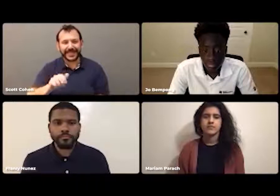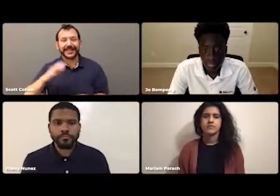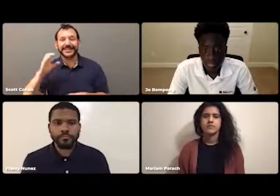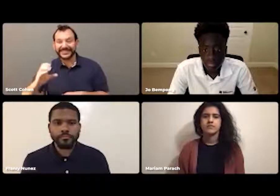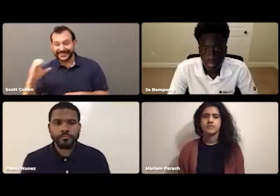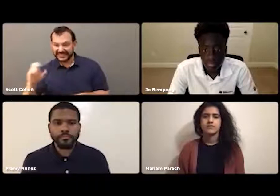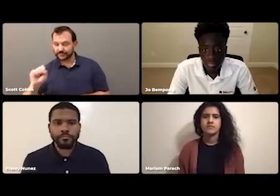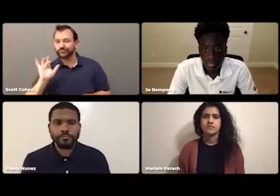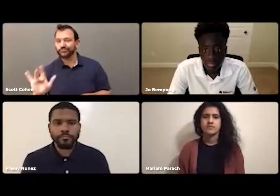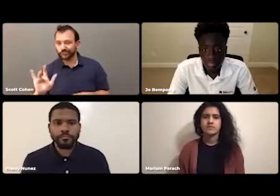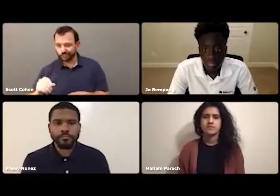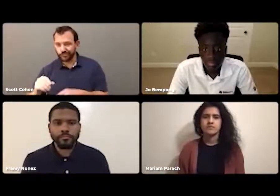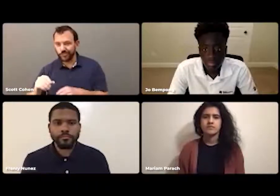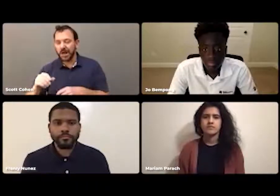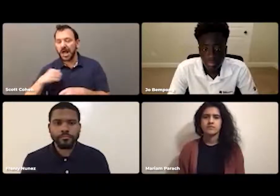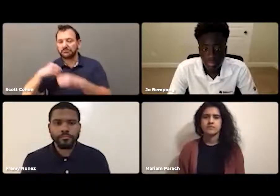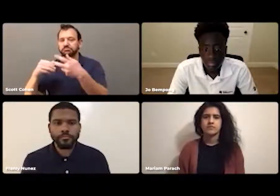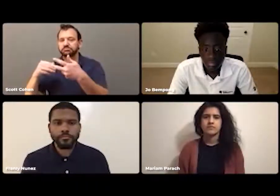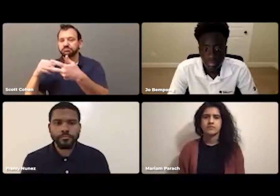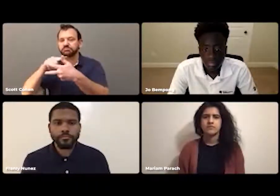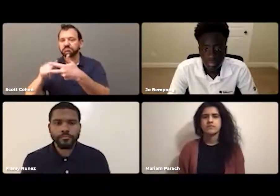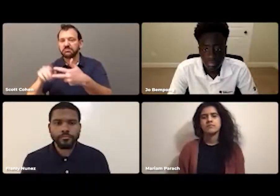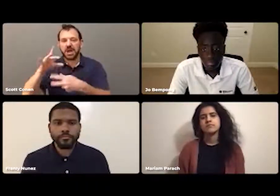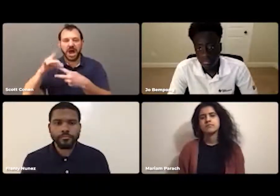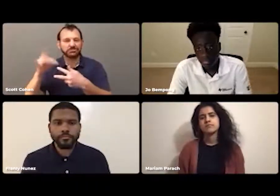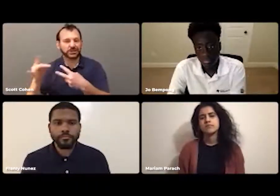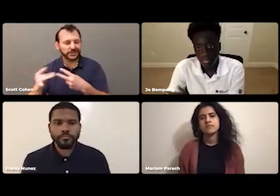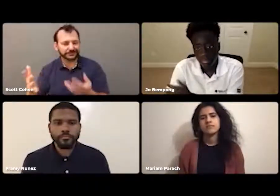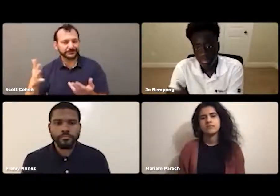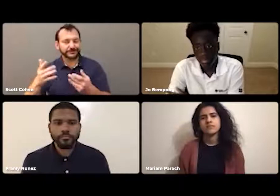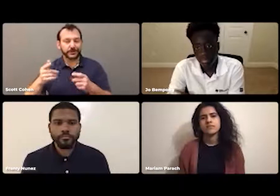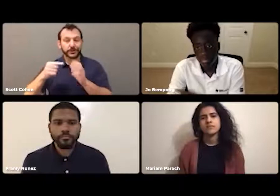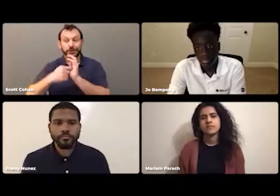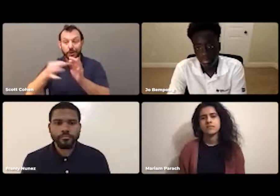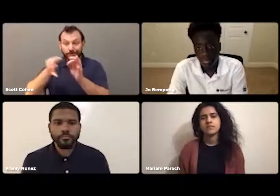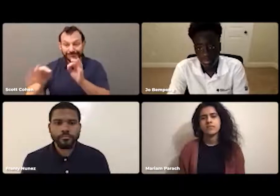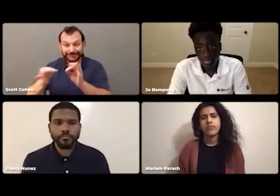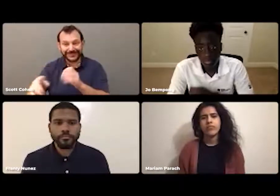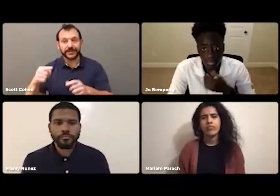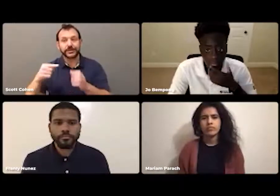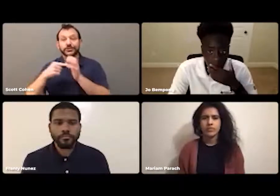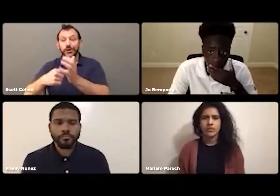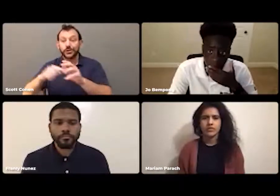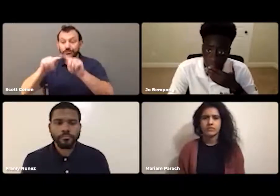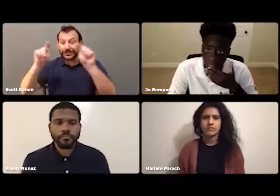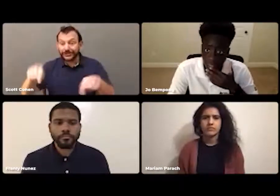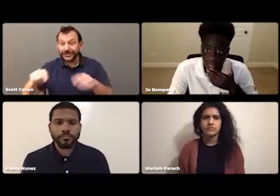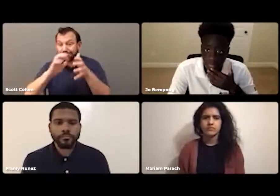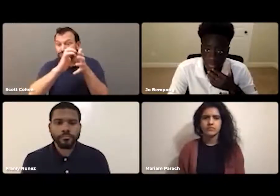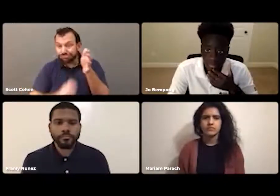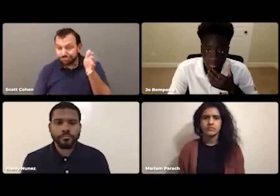There's a Questions and Answers button, a chat button, and a CC button.